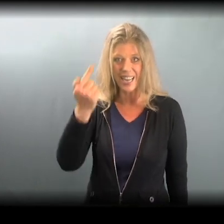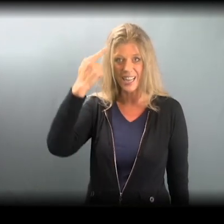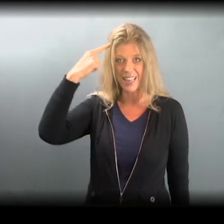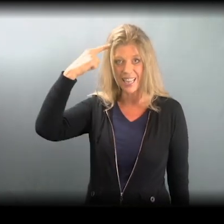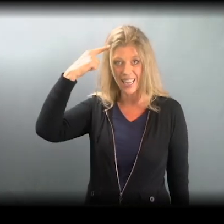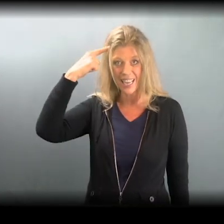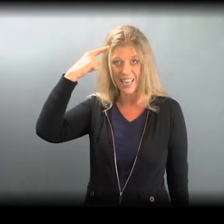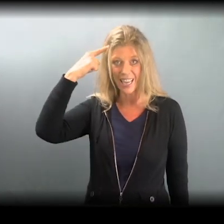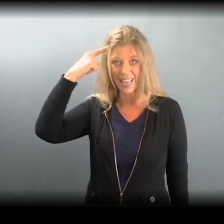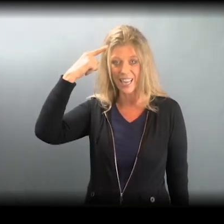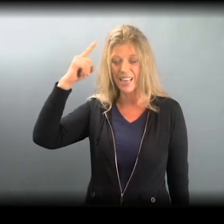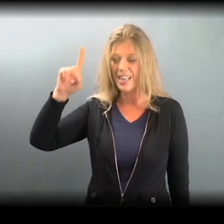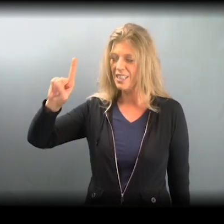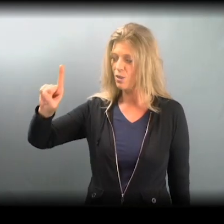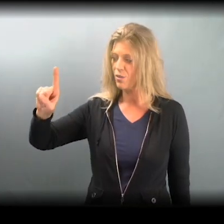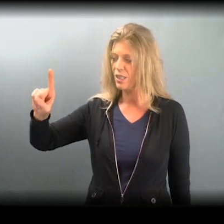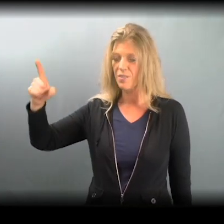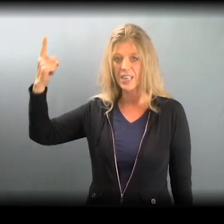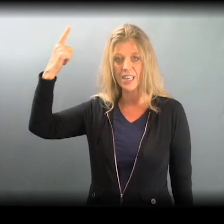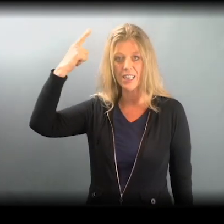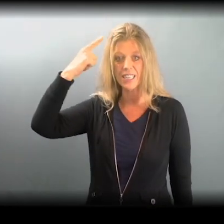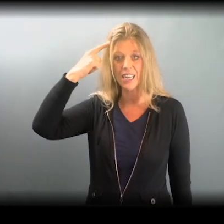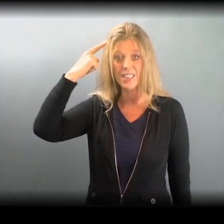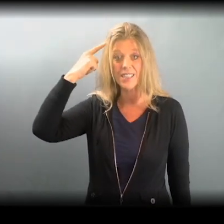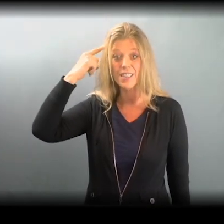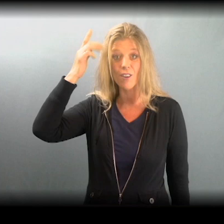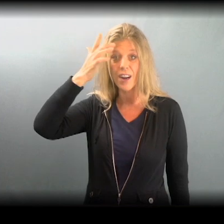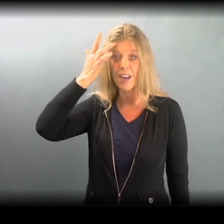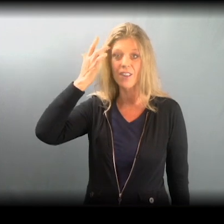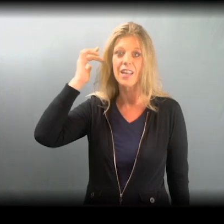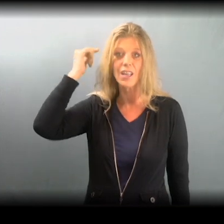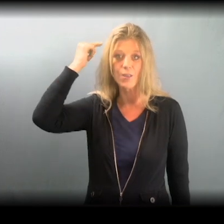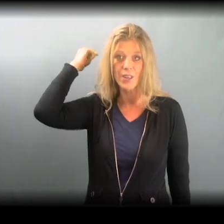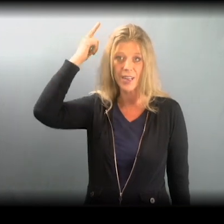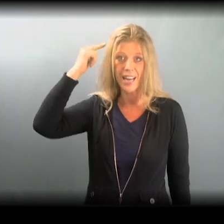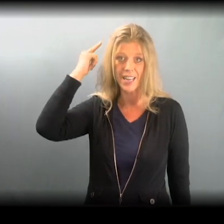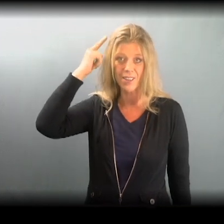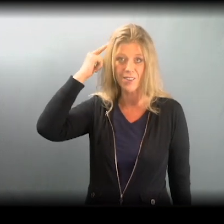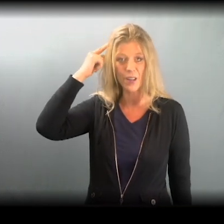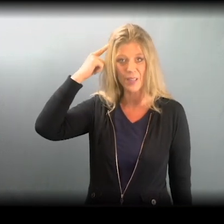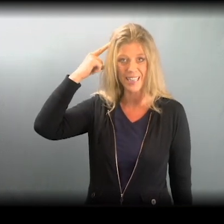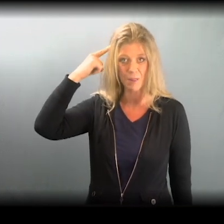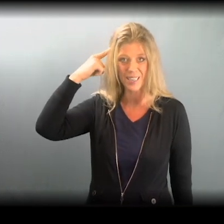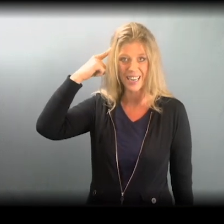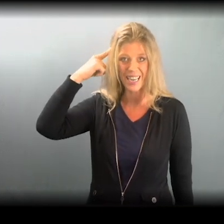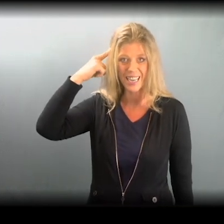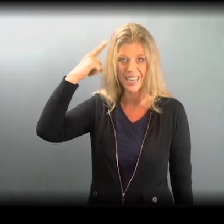THINK Your first finger touches the crown of your head on the same side.